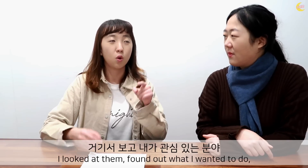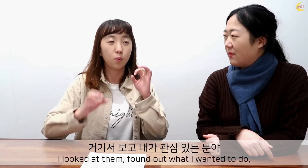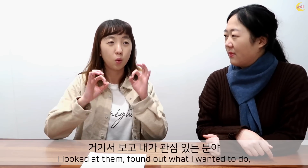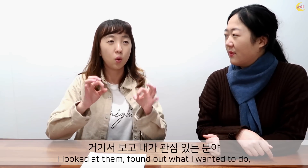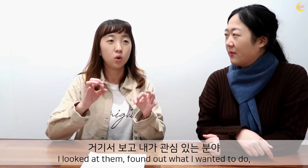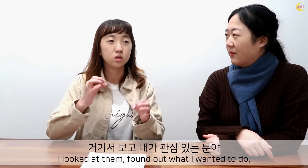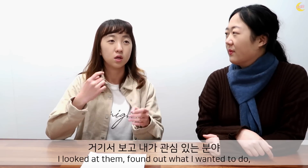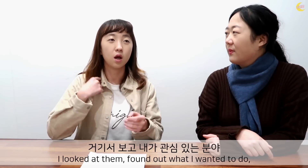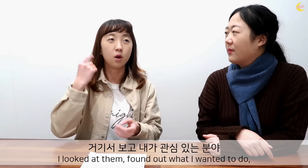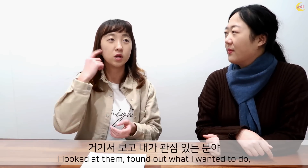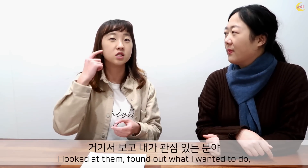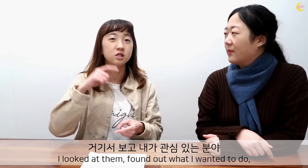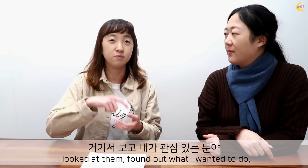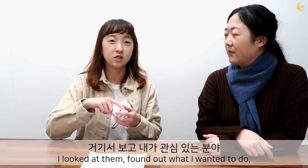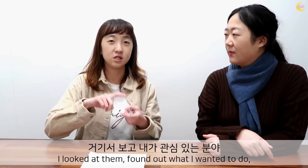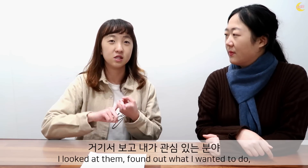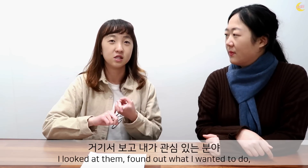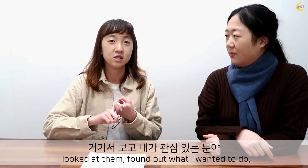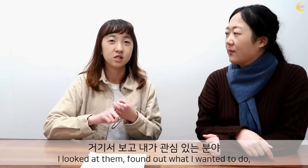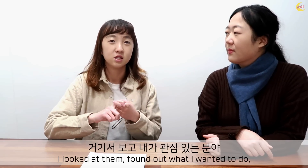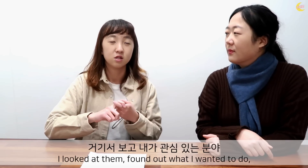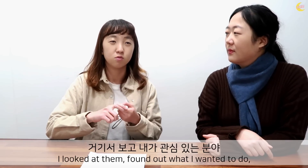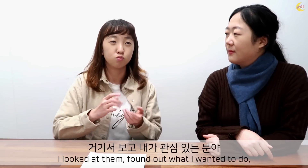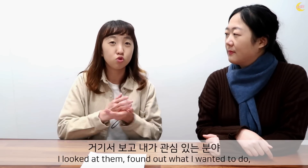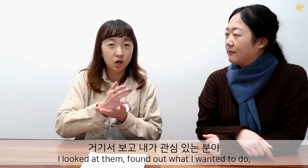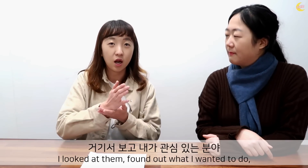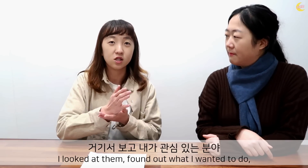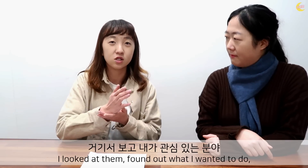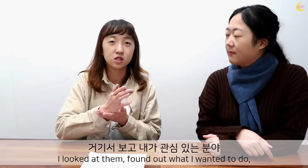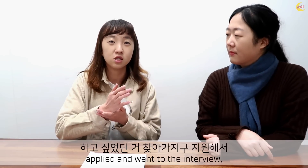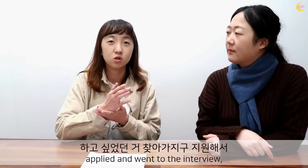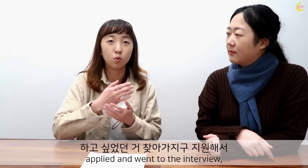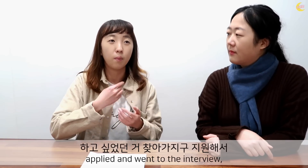I looked at them, found out what I wanted to do,